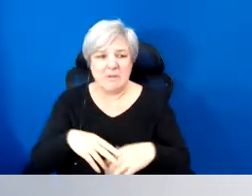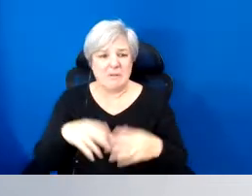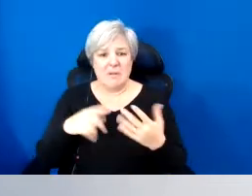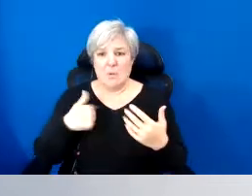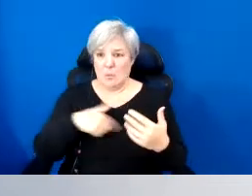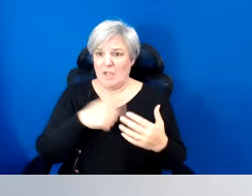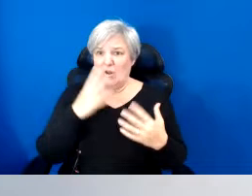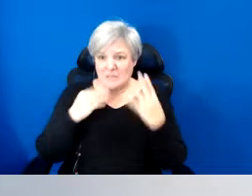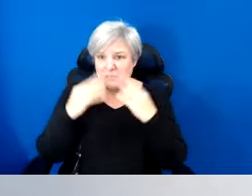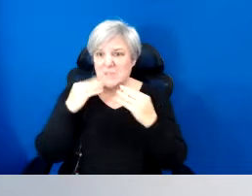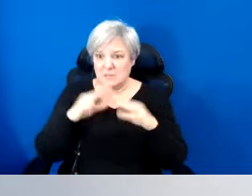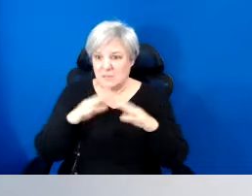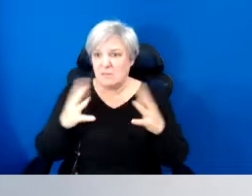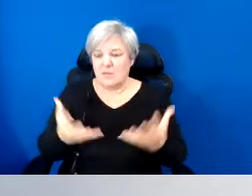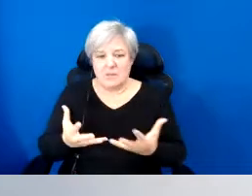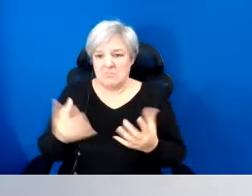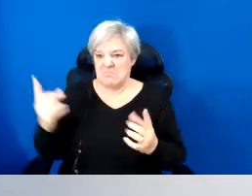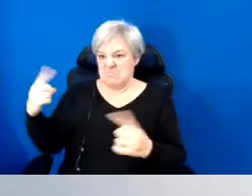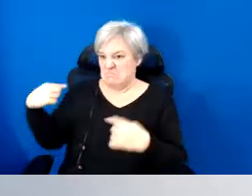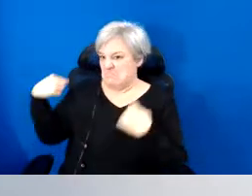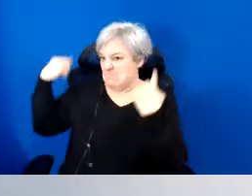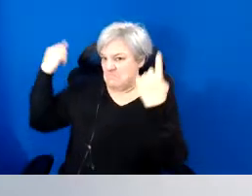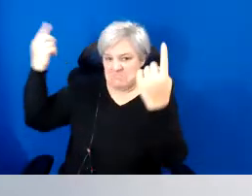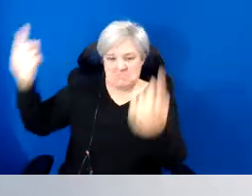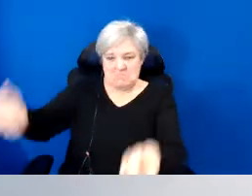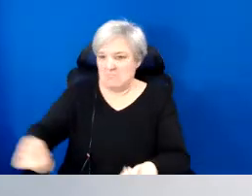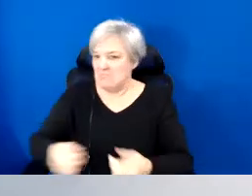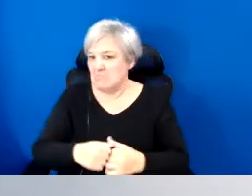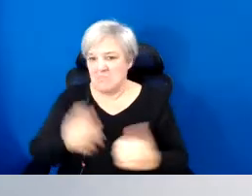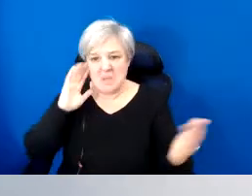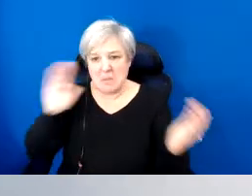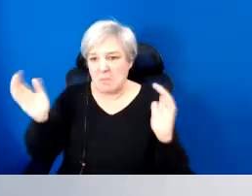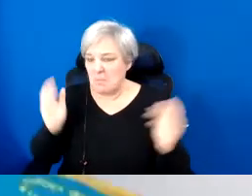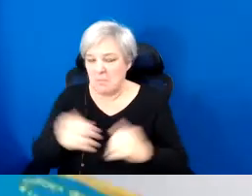and know other times in our life before, there's been further